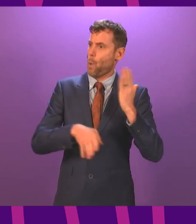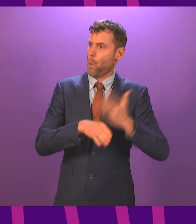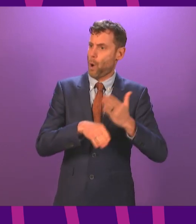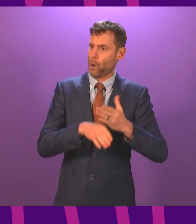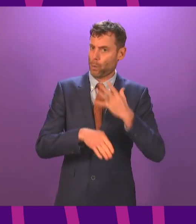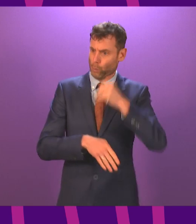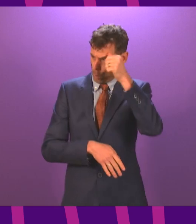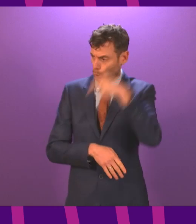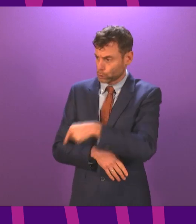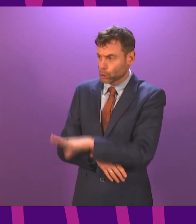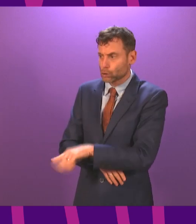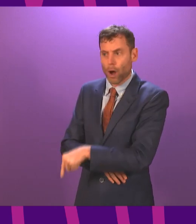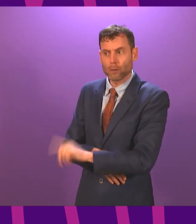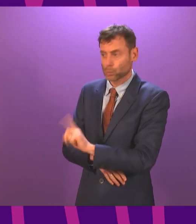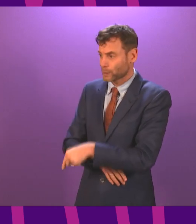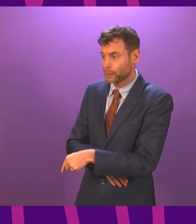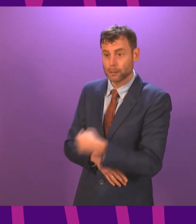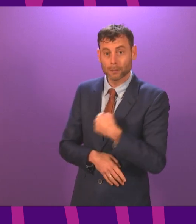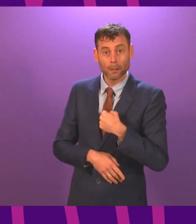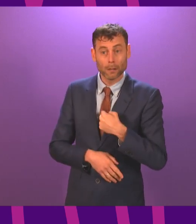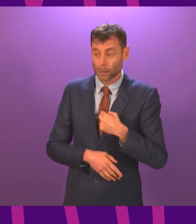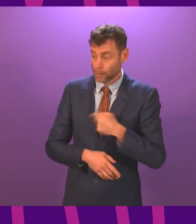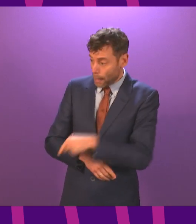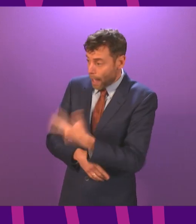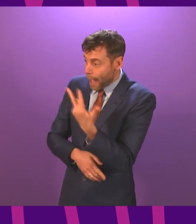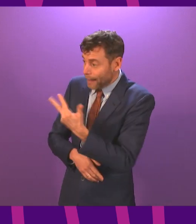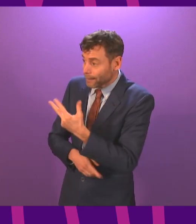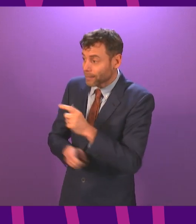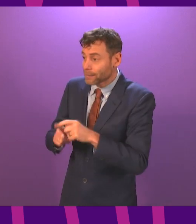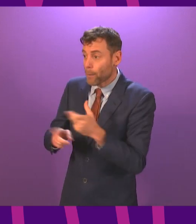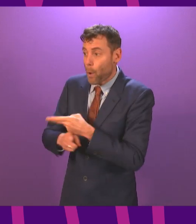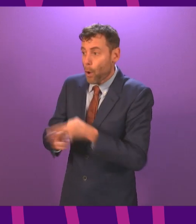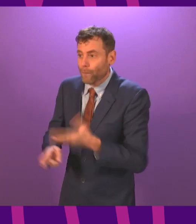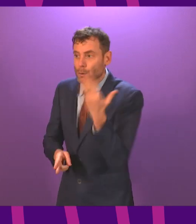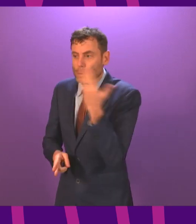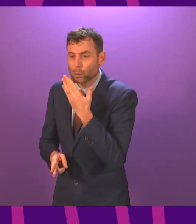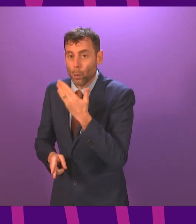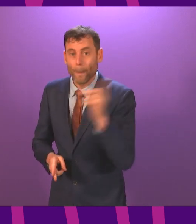tell their employers what is going on, so will the First Minister confirm whether there